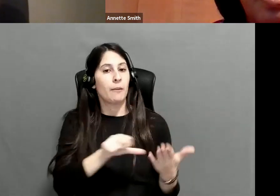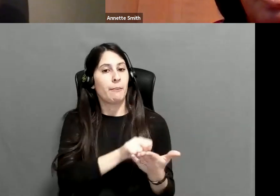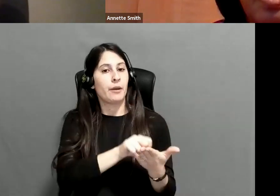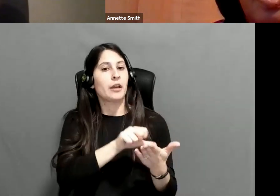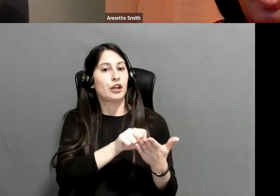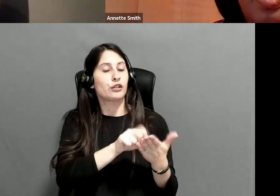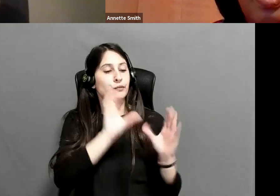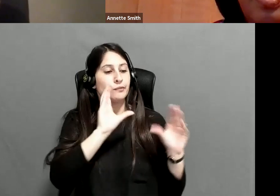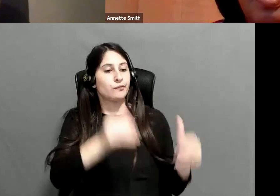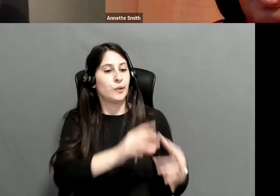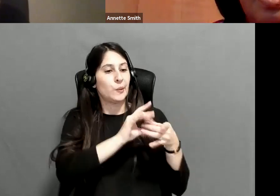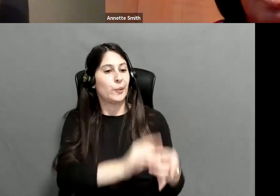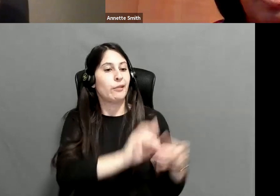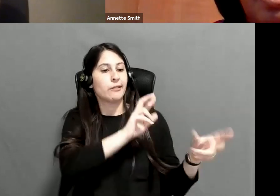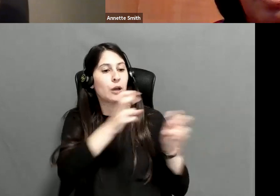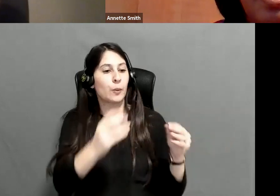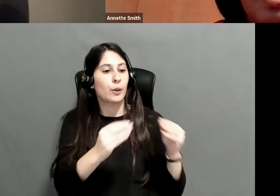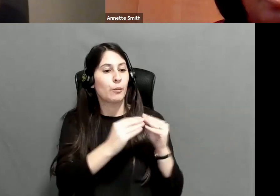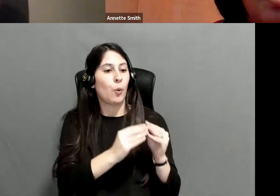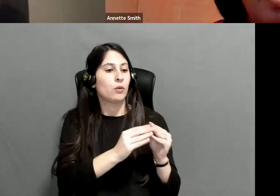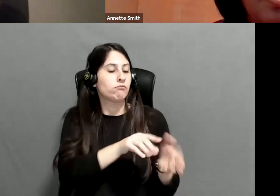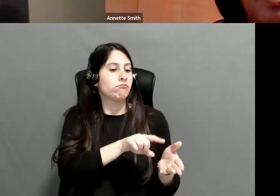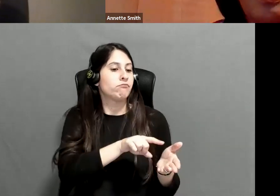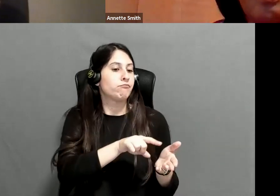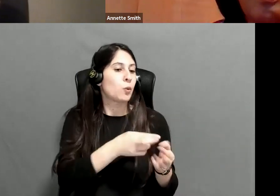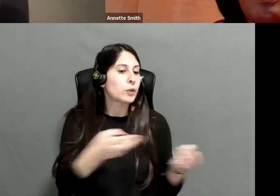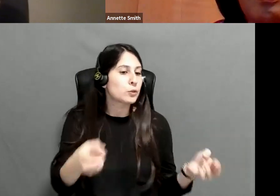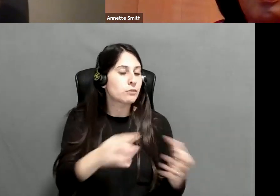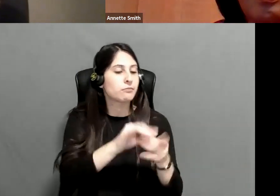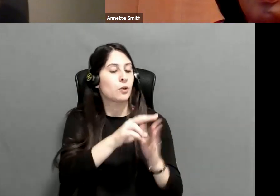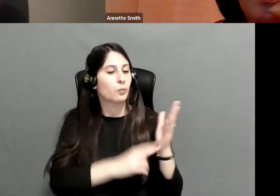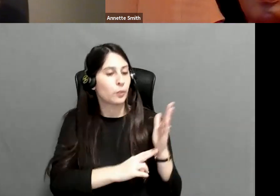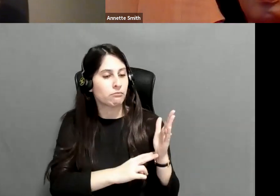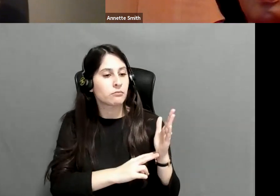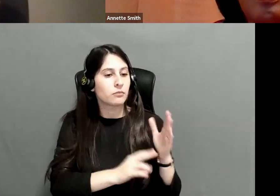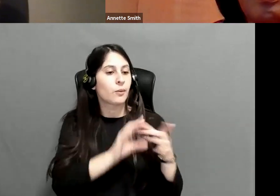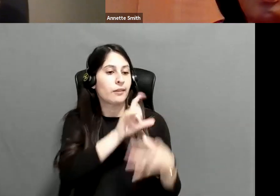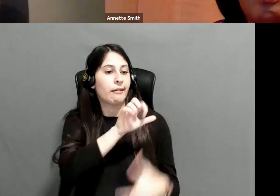Yes. This is going to be on the website. There will be a page devoted to